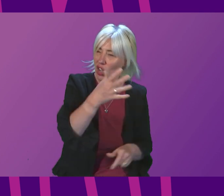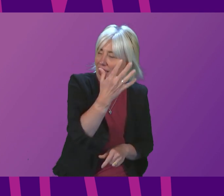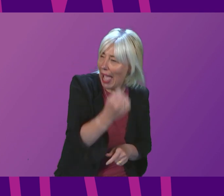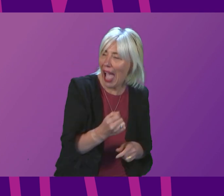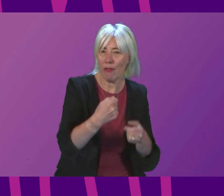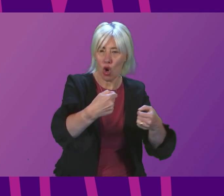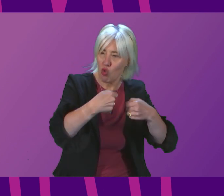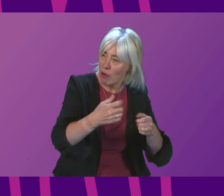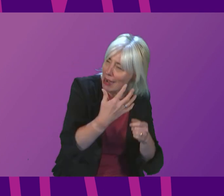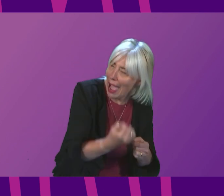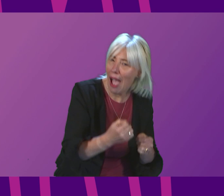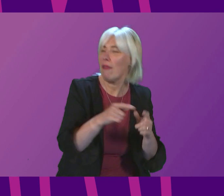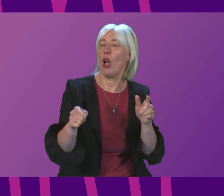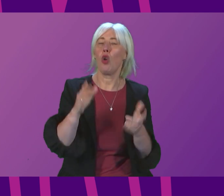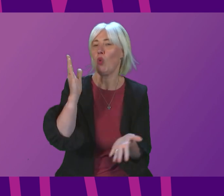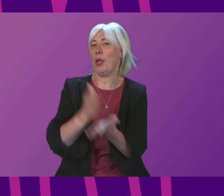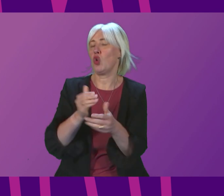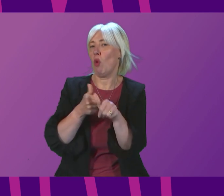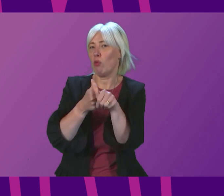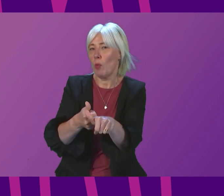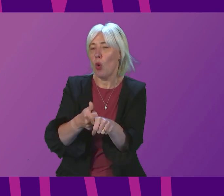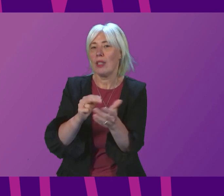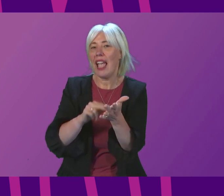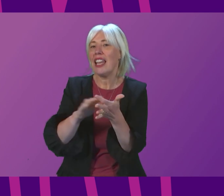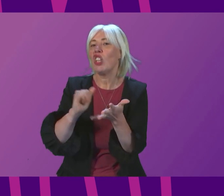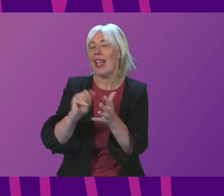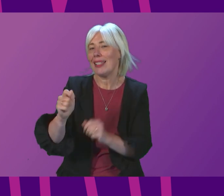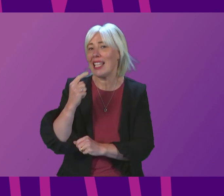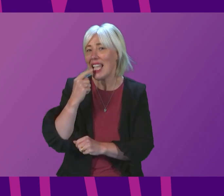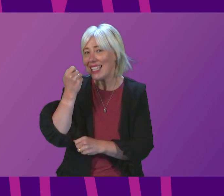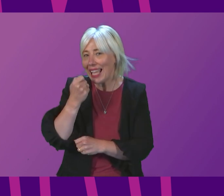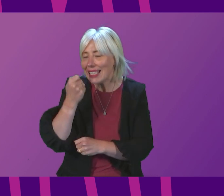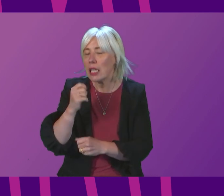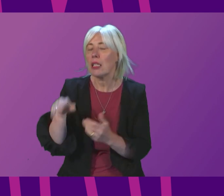We will continue to support NHS dentistry and ensure that people have access to it.